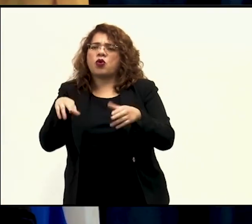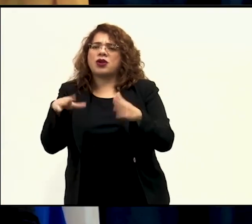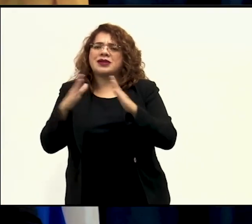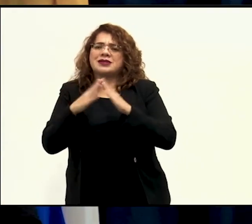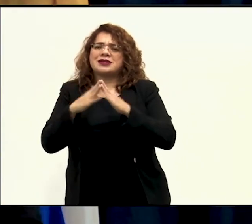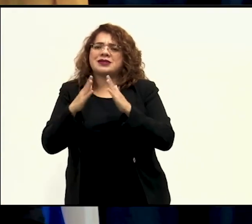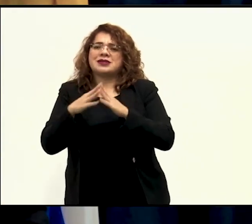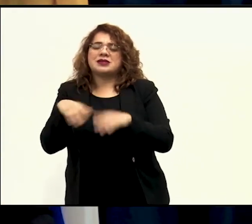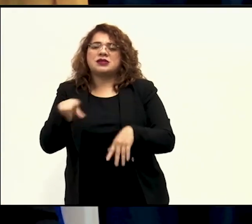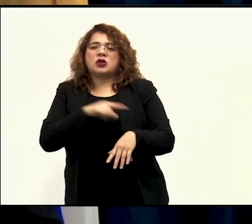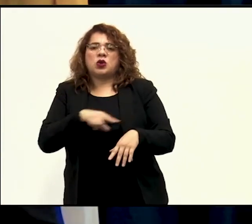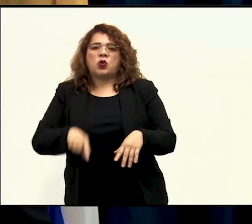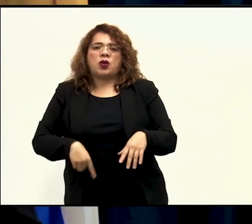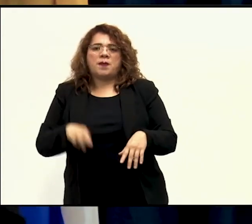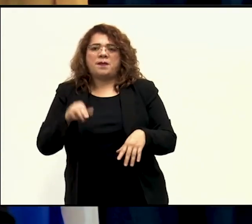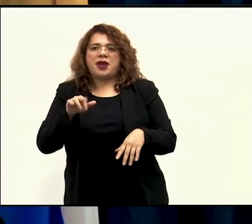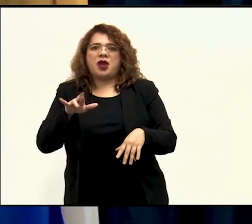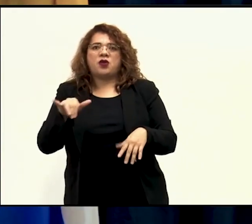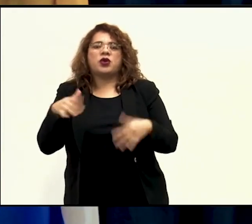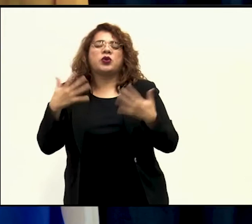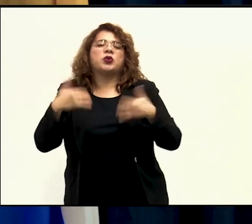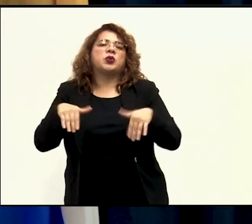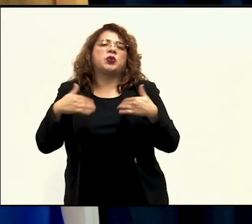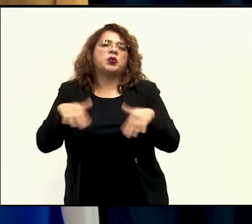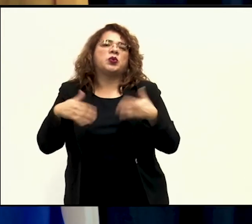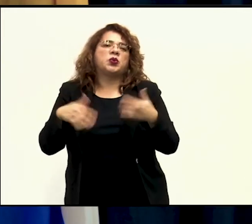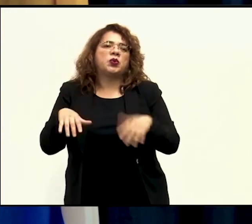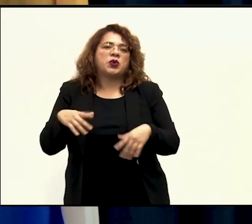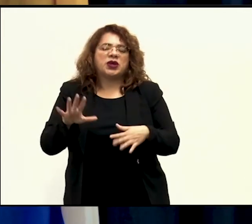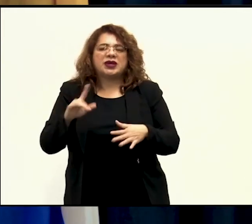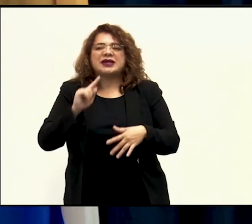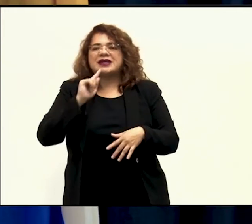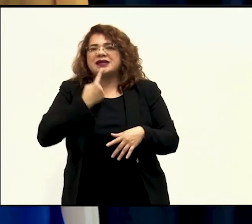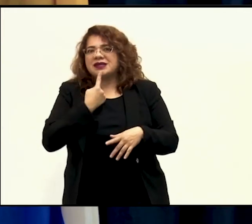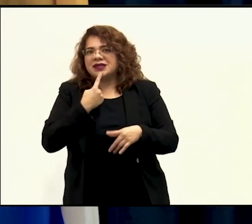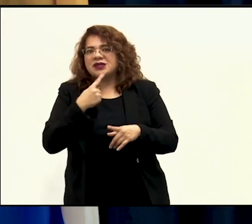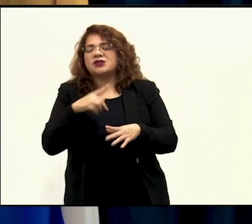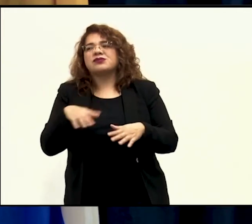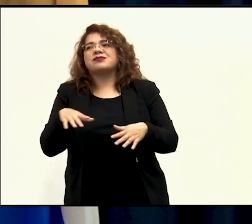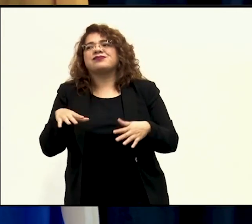that the Queen Mary is in more serious condition than previously thought and will likely need